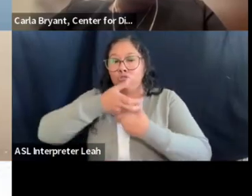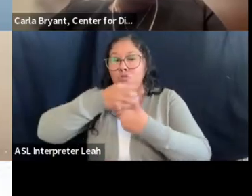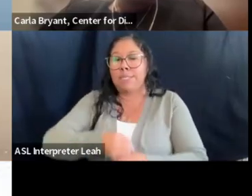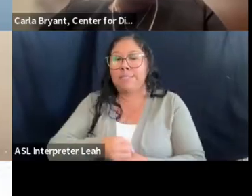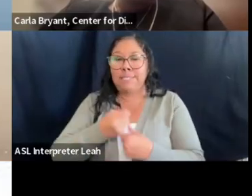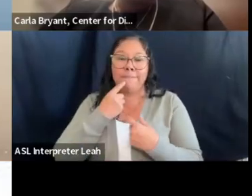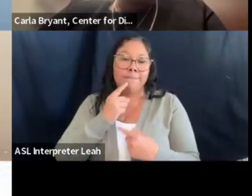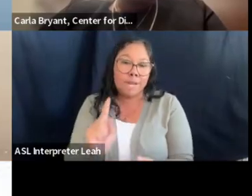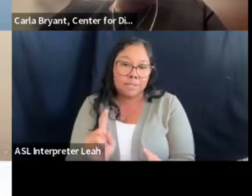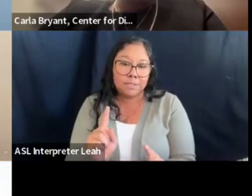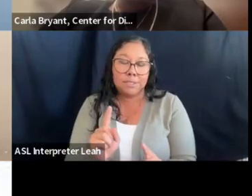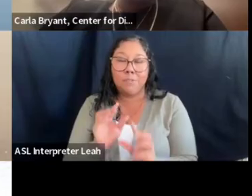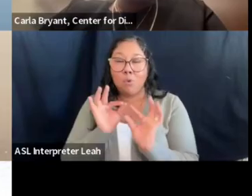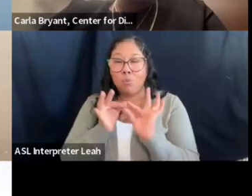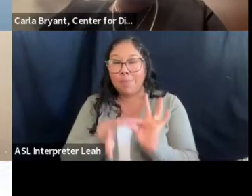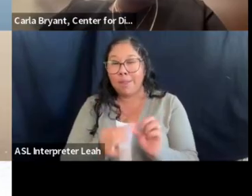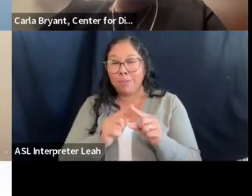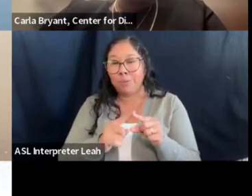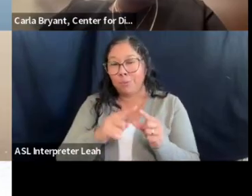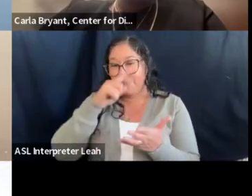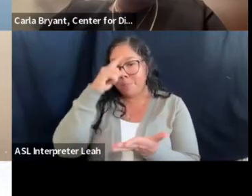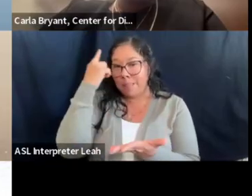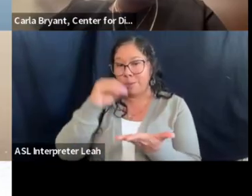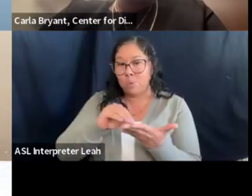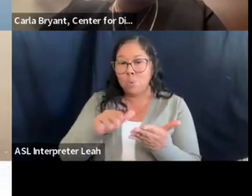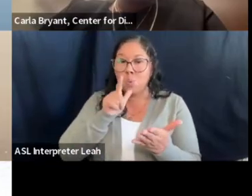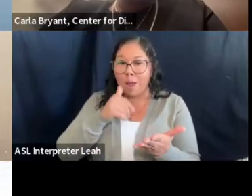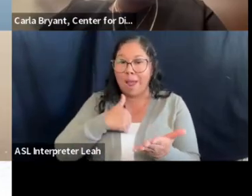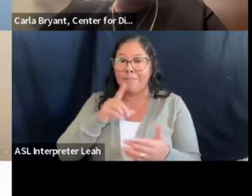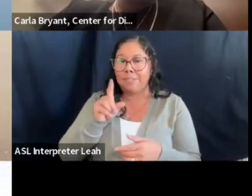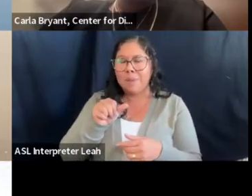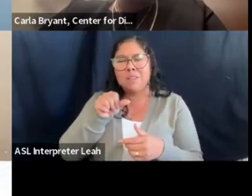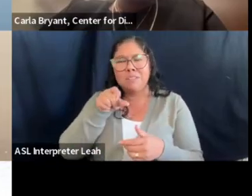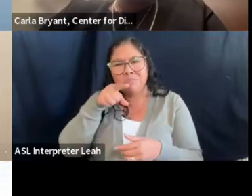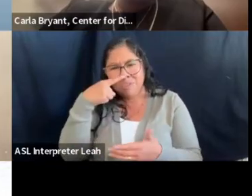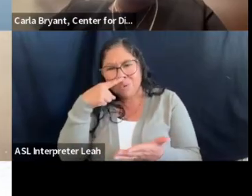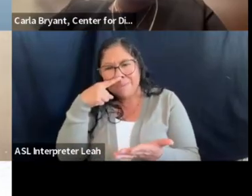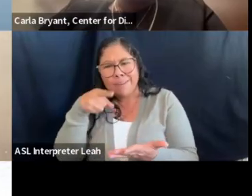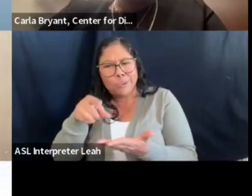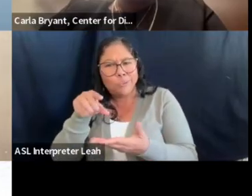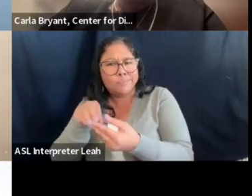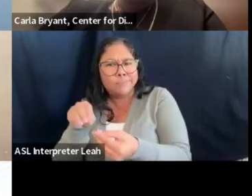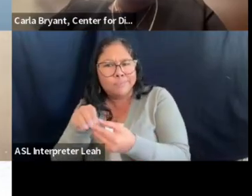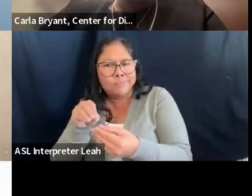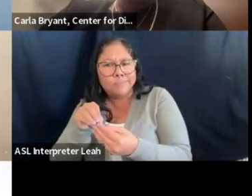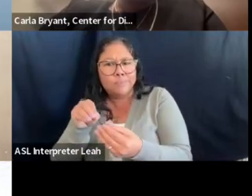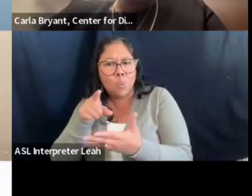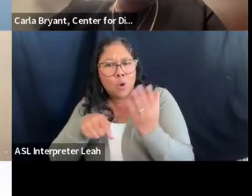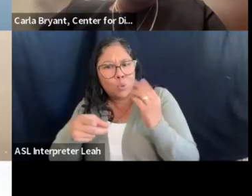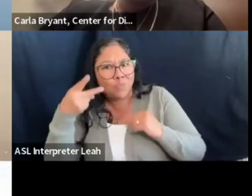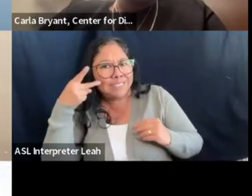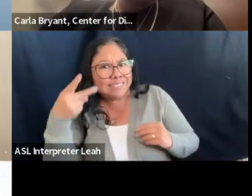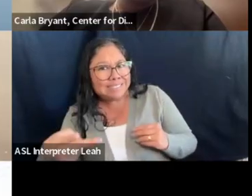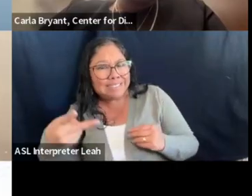And can you speak about what tangible strategies you've seen in schools or LEAs that have supported